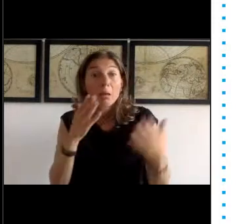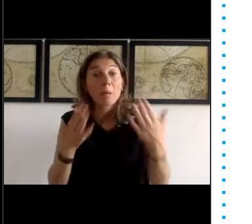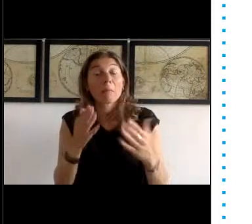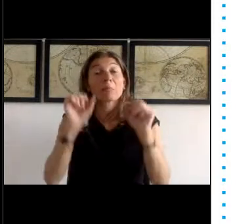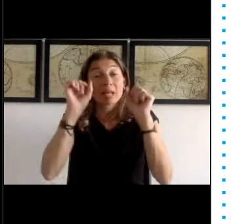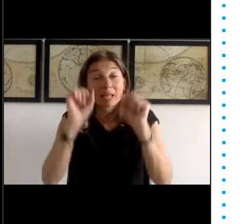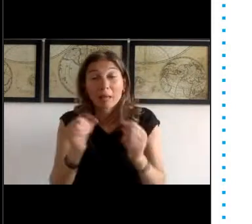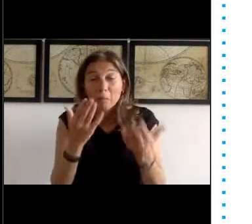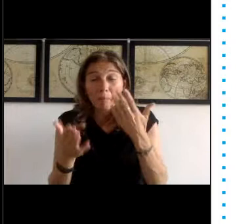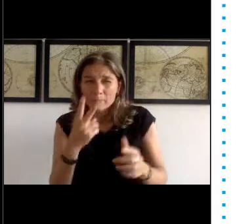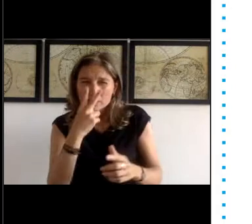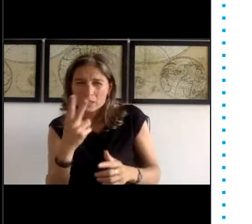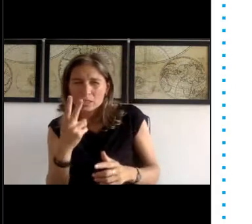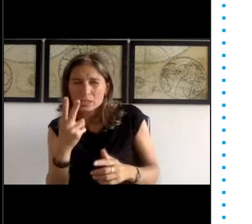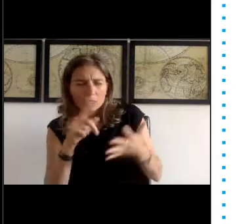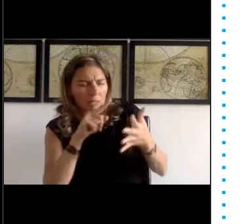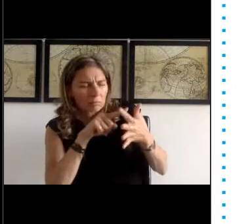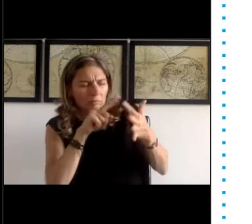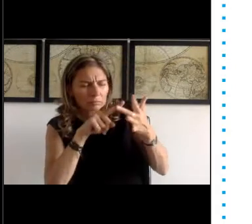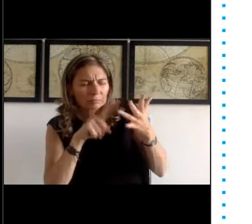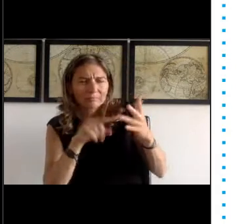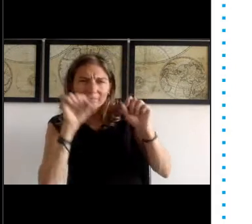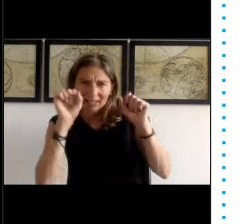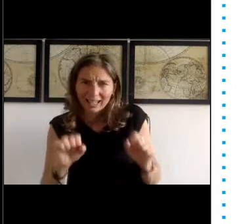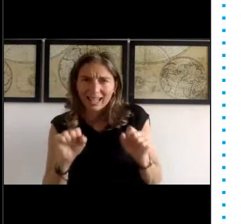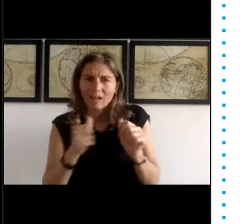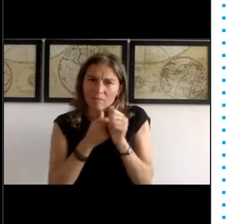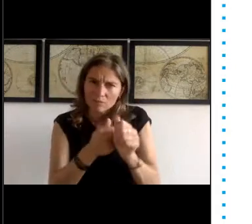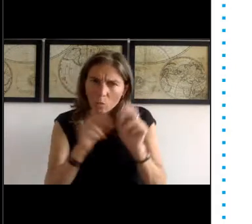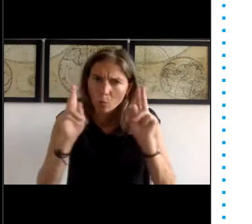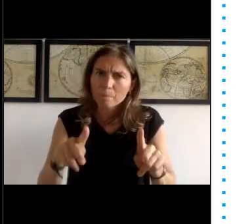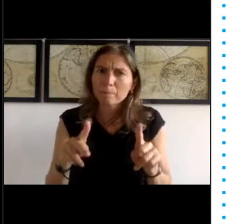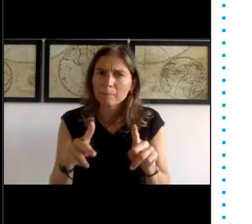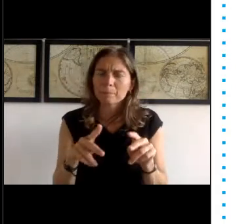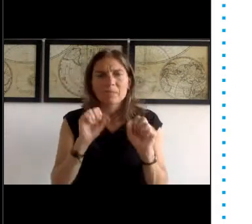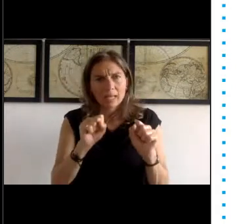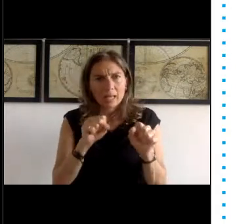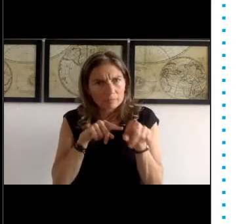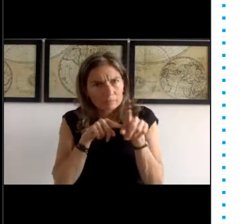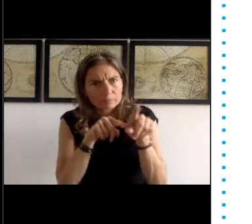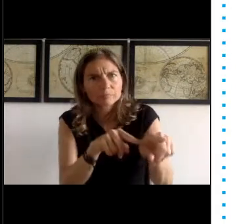just to ask whatever, I don't know, whatever I wanted.